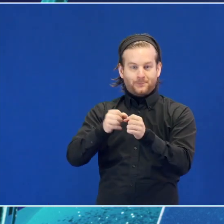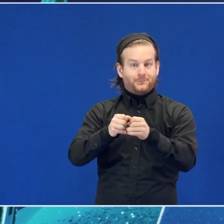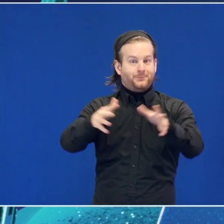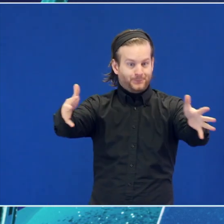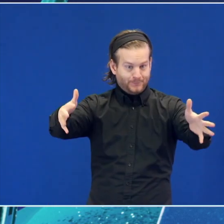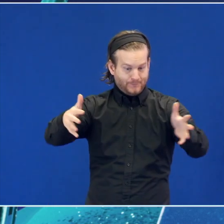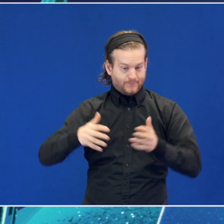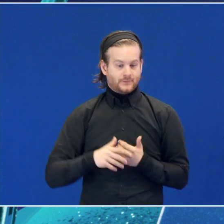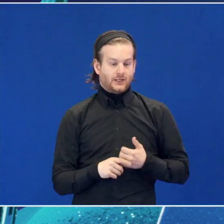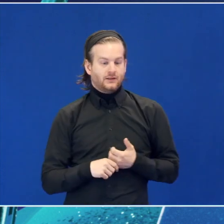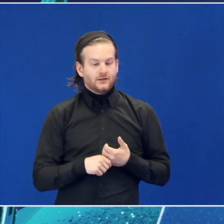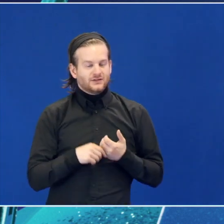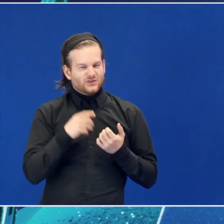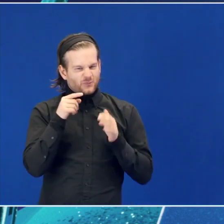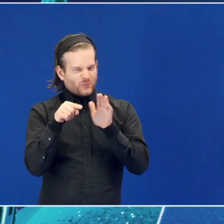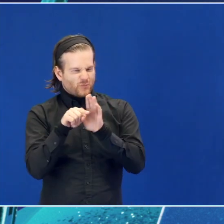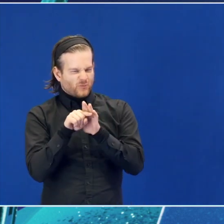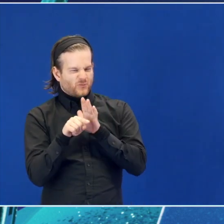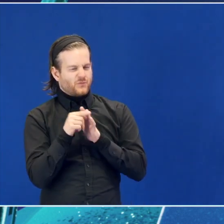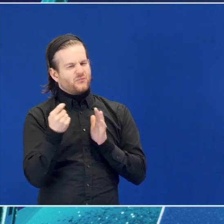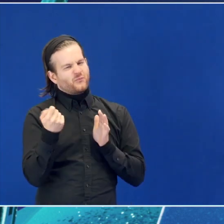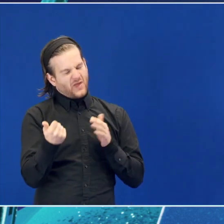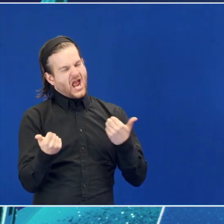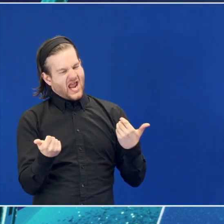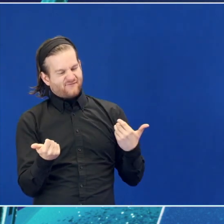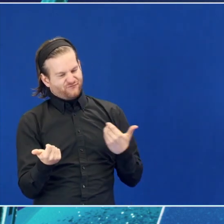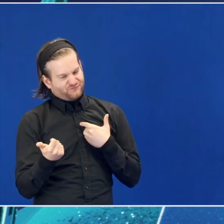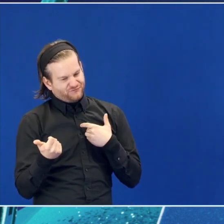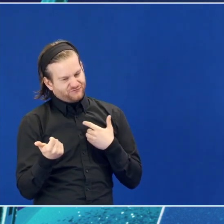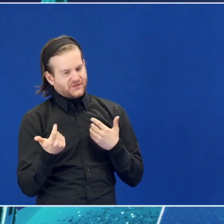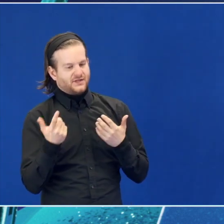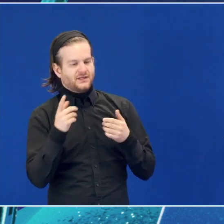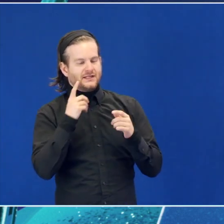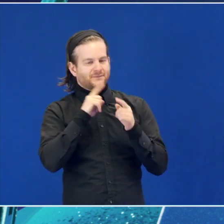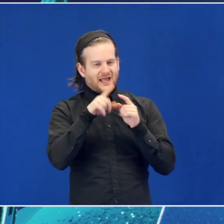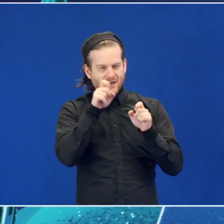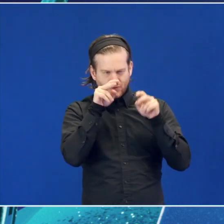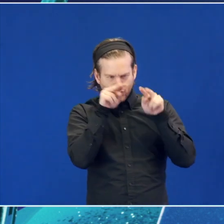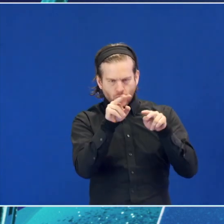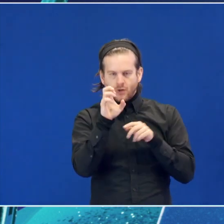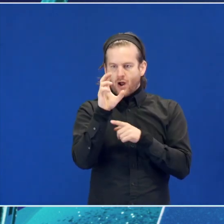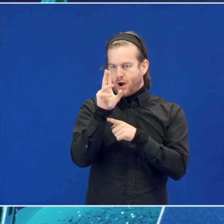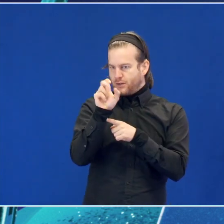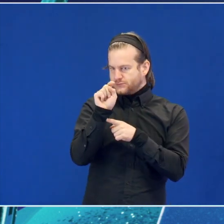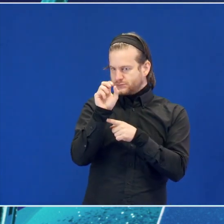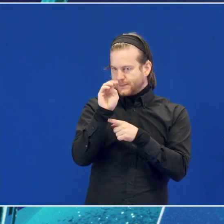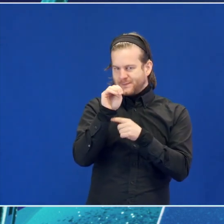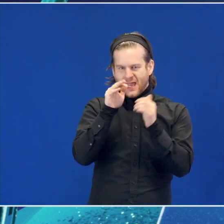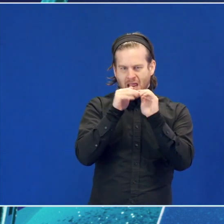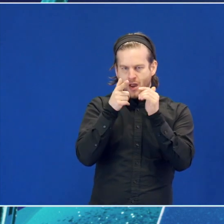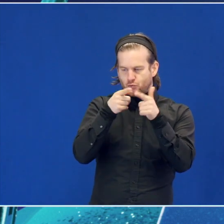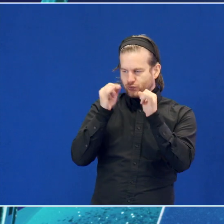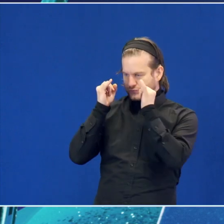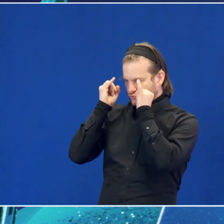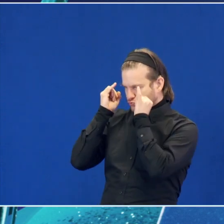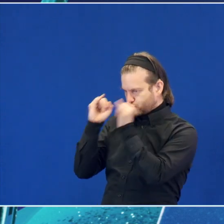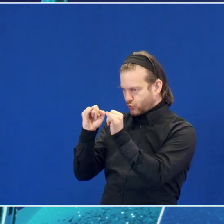and that is to use custom instructions, which we also might call the "system prompts". The place to go look for the latest thinking